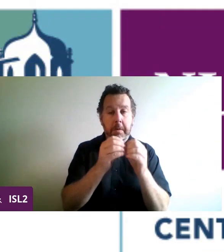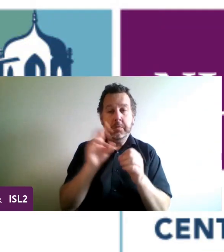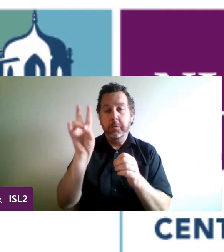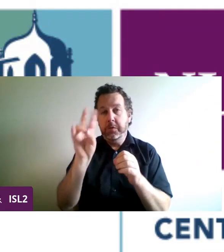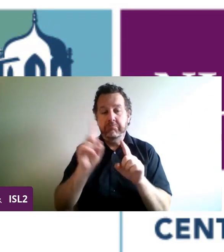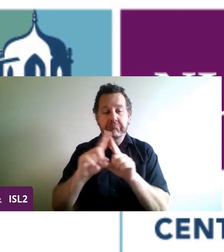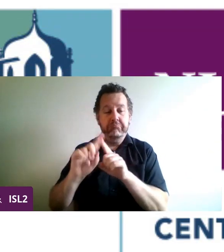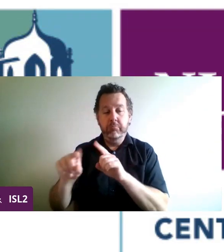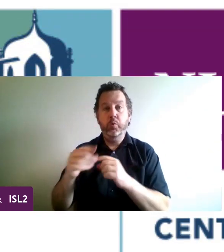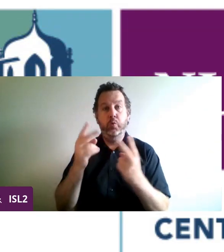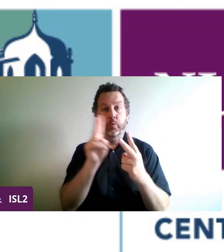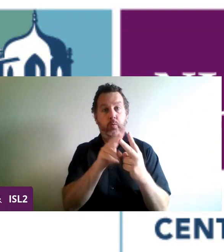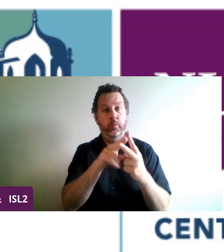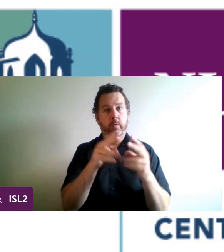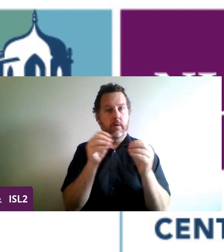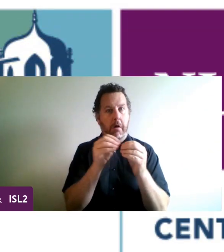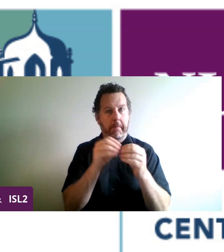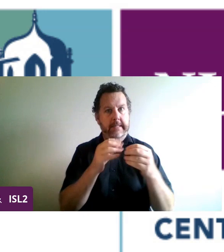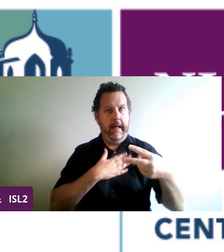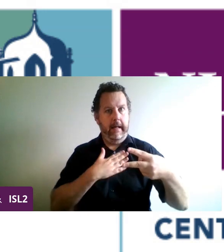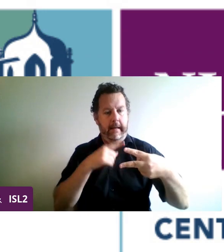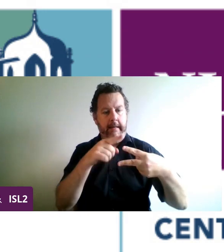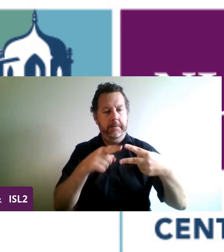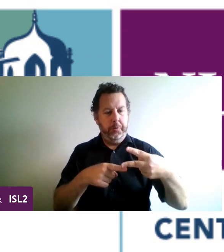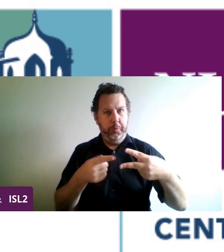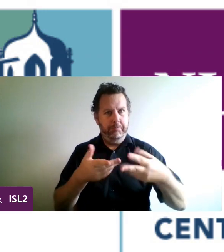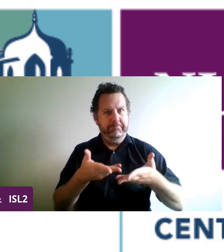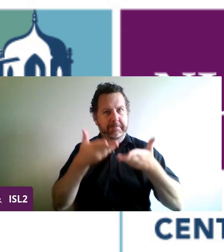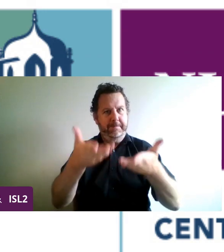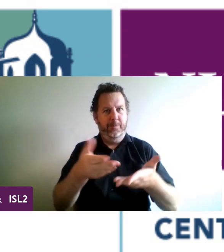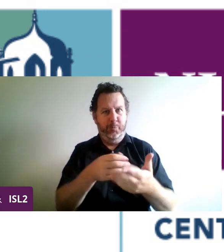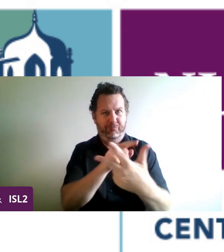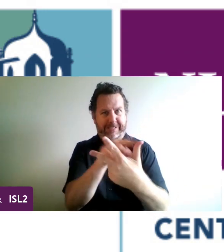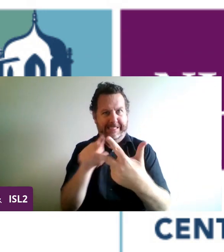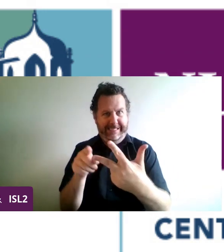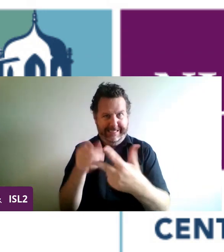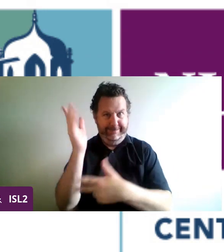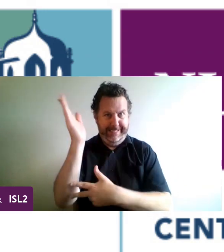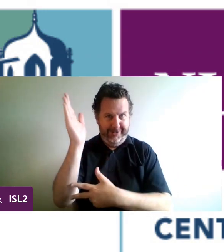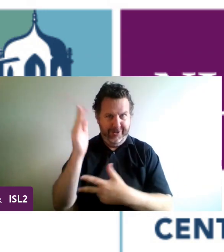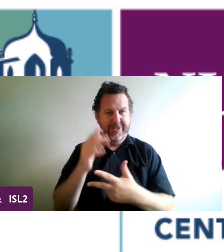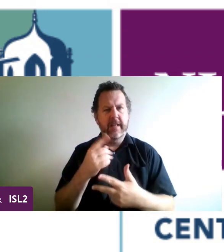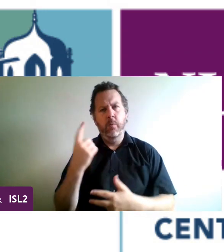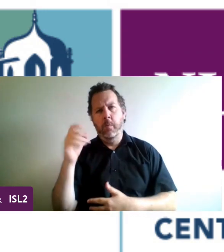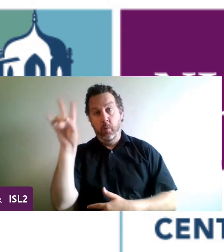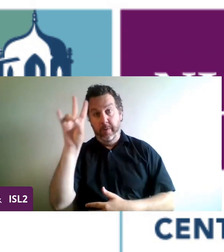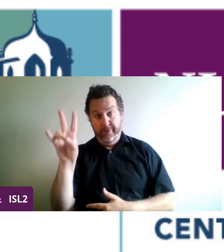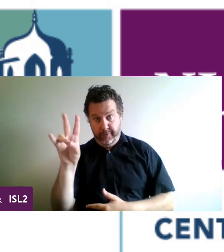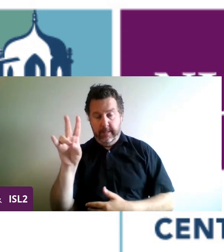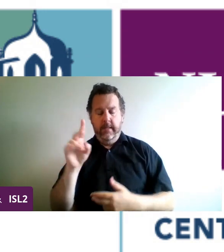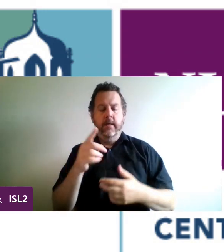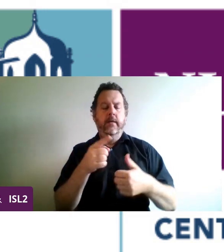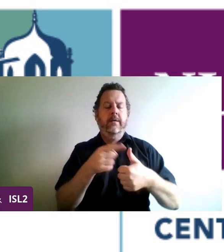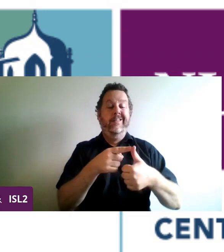We have two comments I want to share with the speakers and one question. One comment comes from